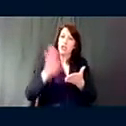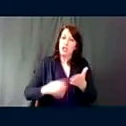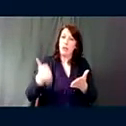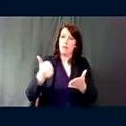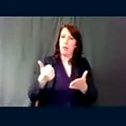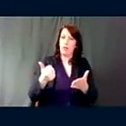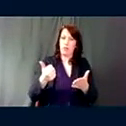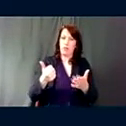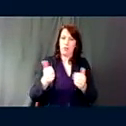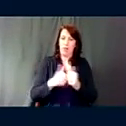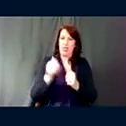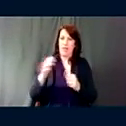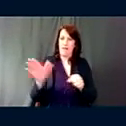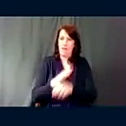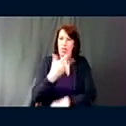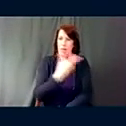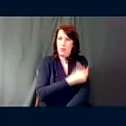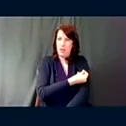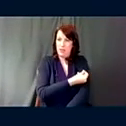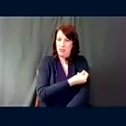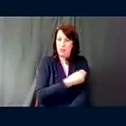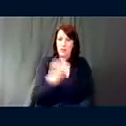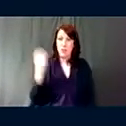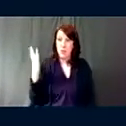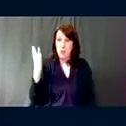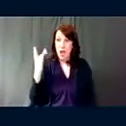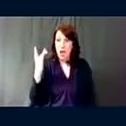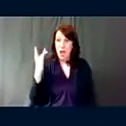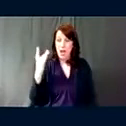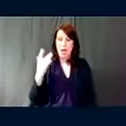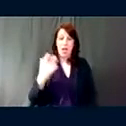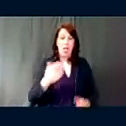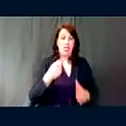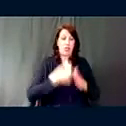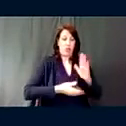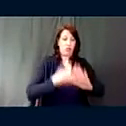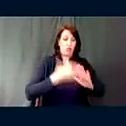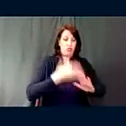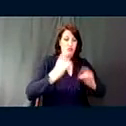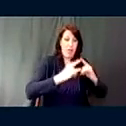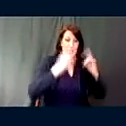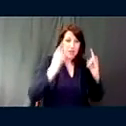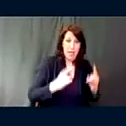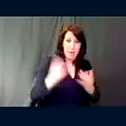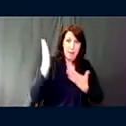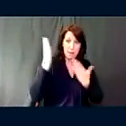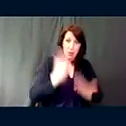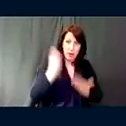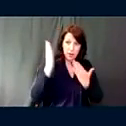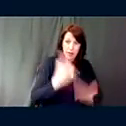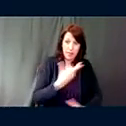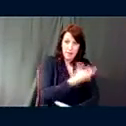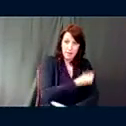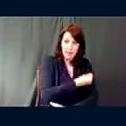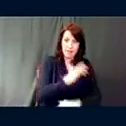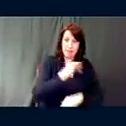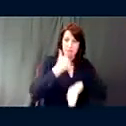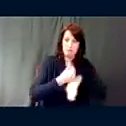TURNS OUT TO BE CHEAPER PER IMMUNIZATION. WHY? WELL, BECAUSE THE COST OF RUNNING THE CAMP AND BRINGING